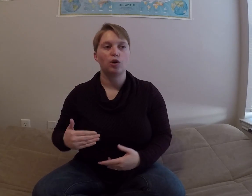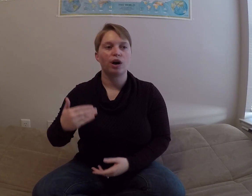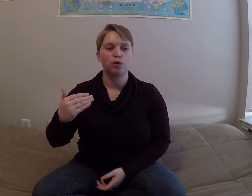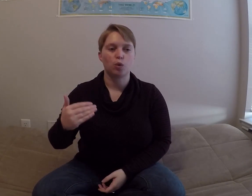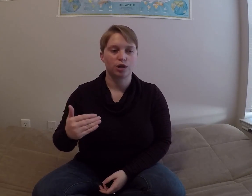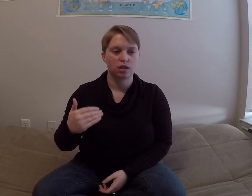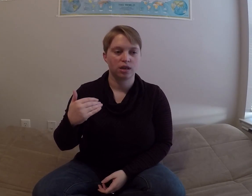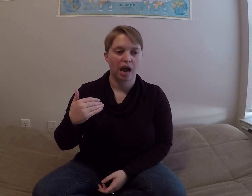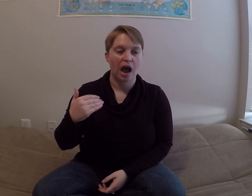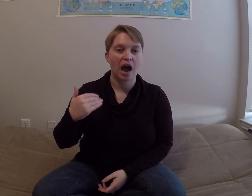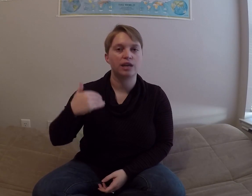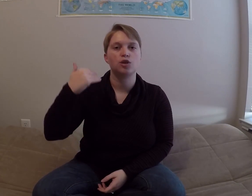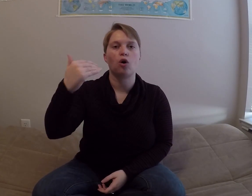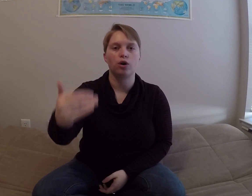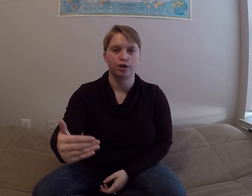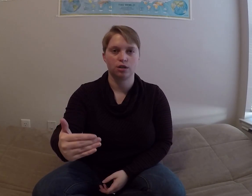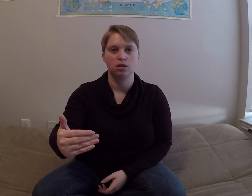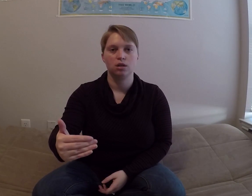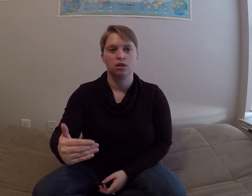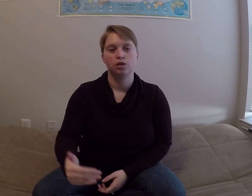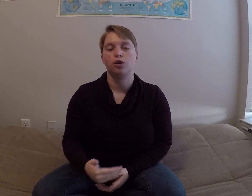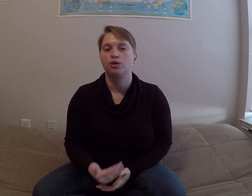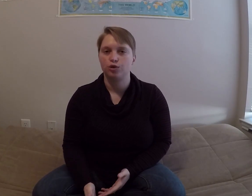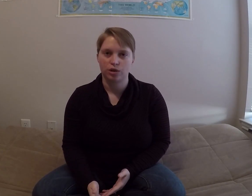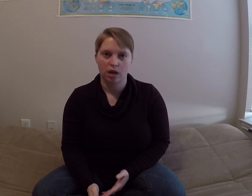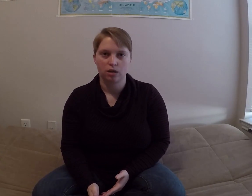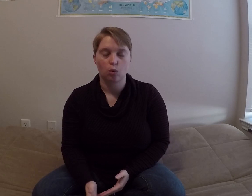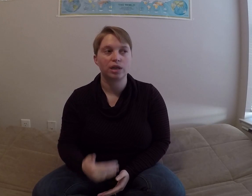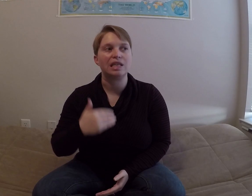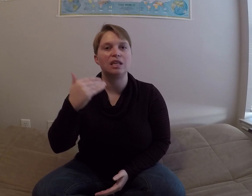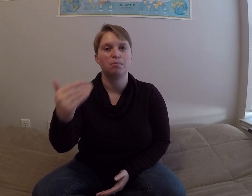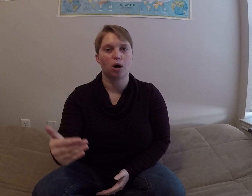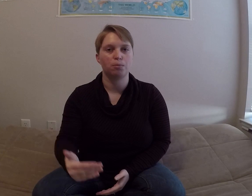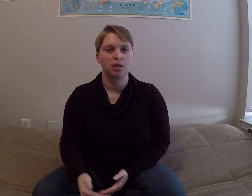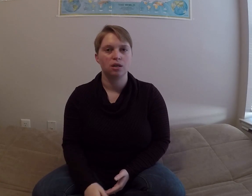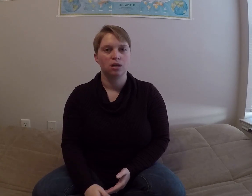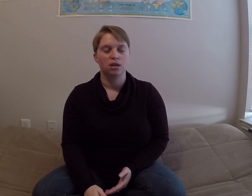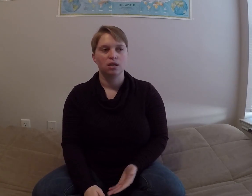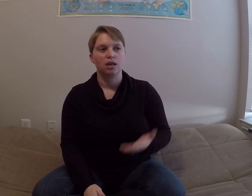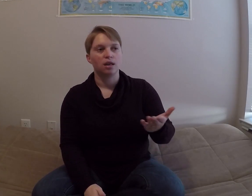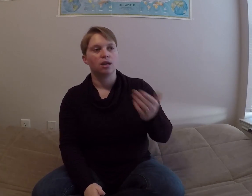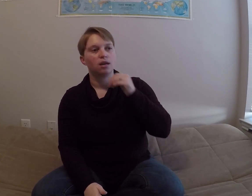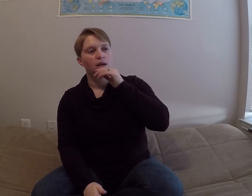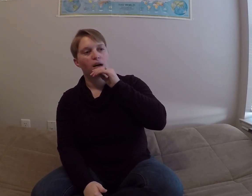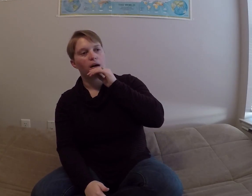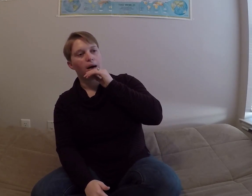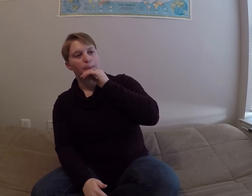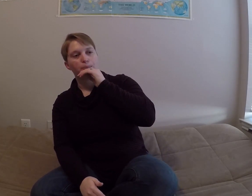we don’t have to work as hard to understand or keep up.